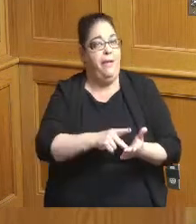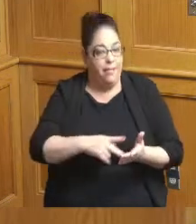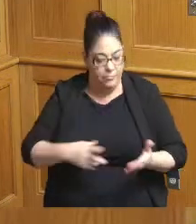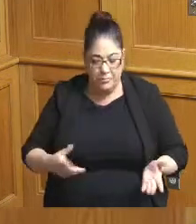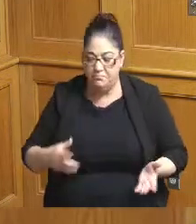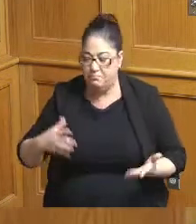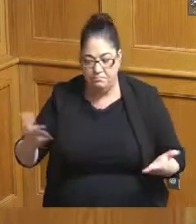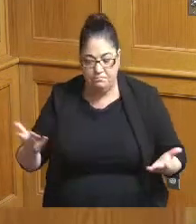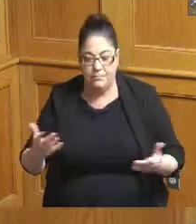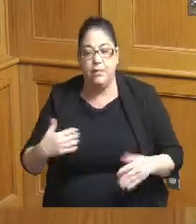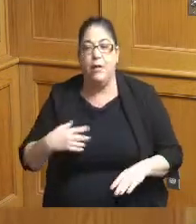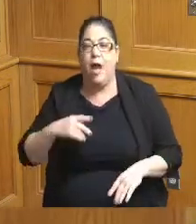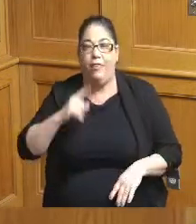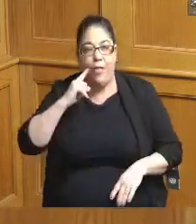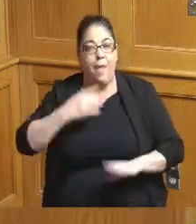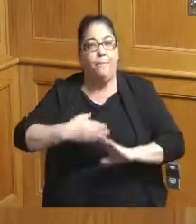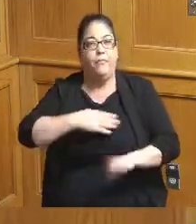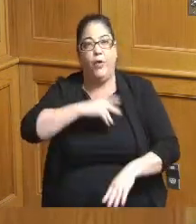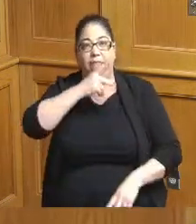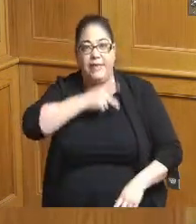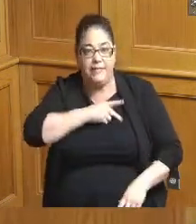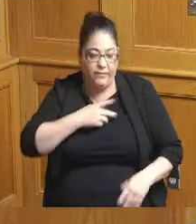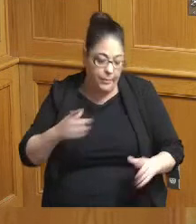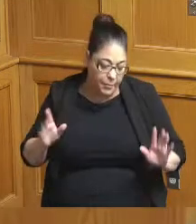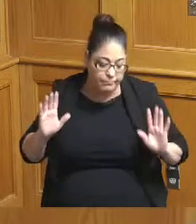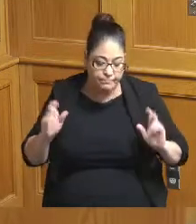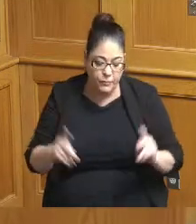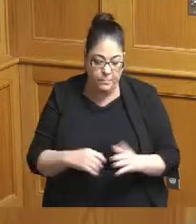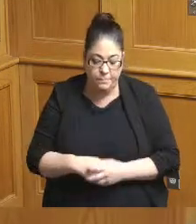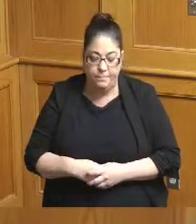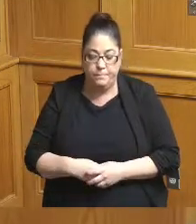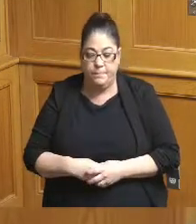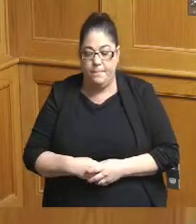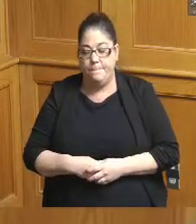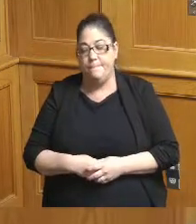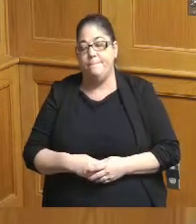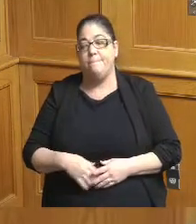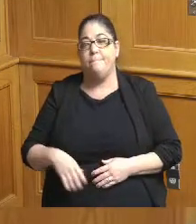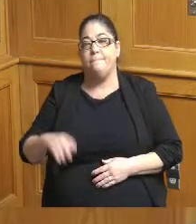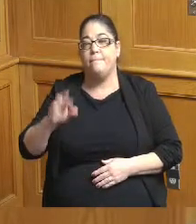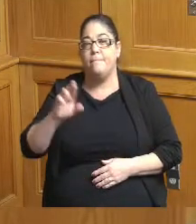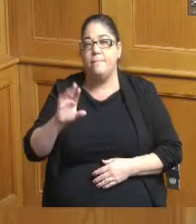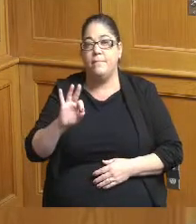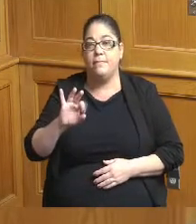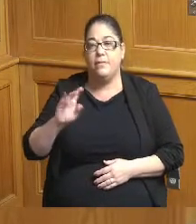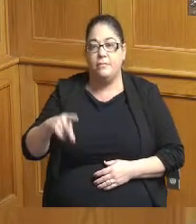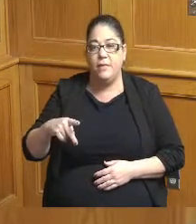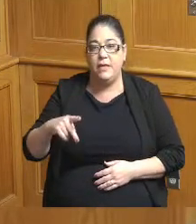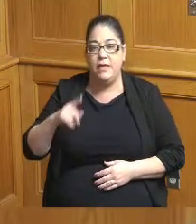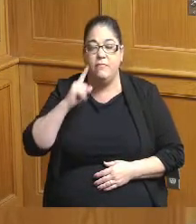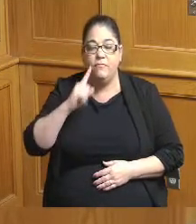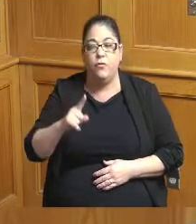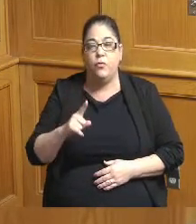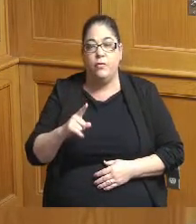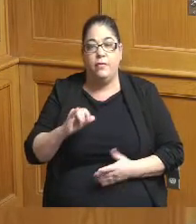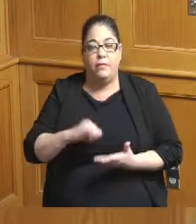before Thanksgiving okay but anyway we talked about the RFP interviews and I heard you say